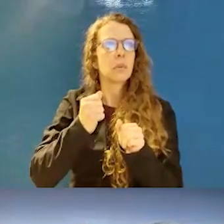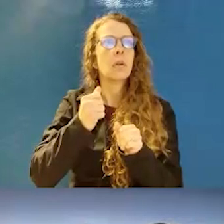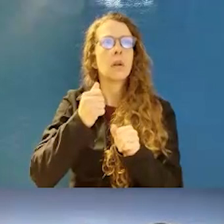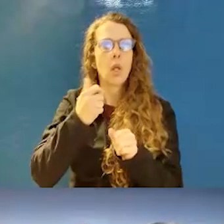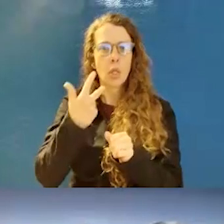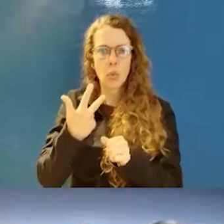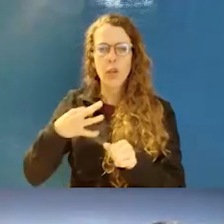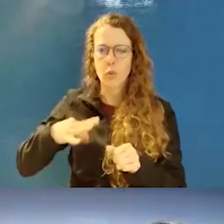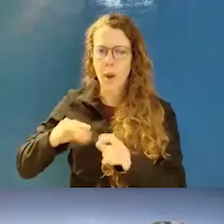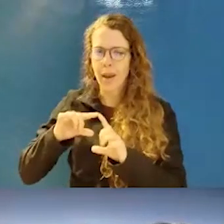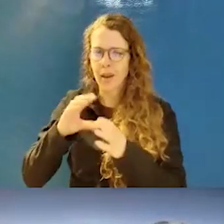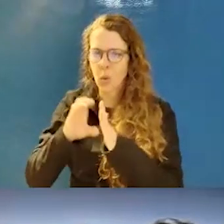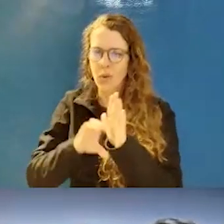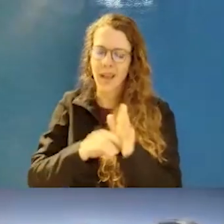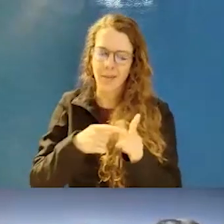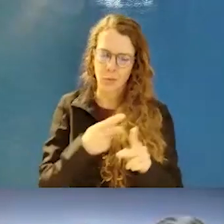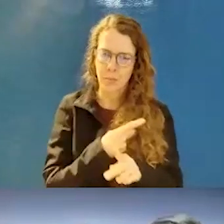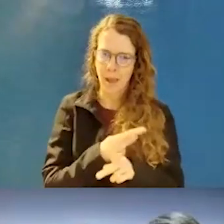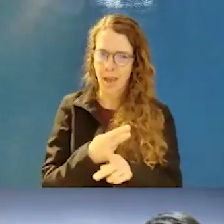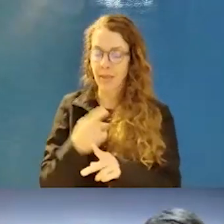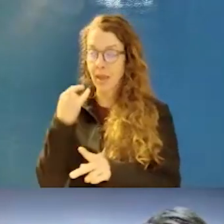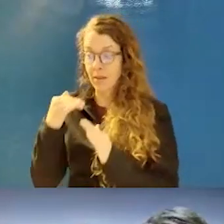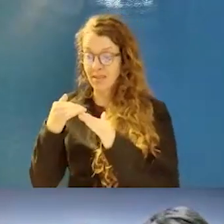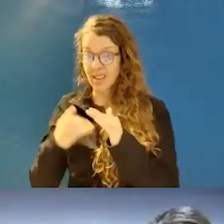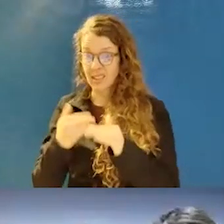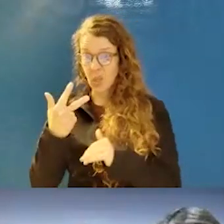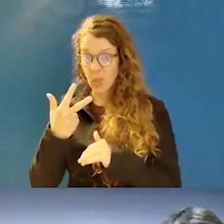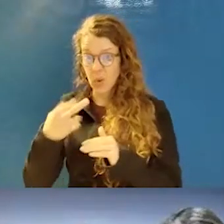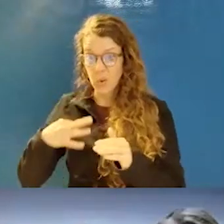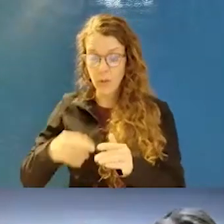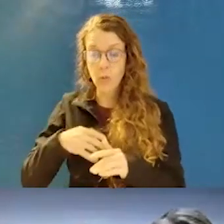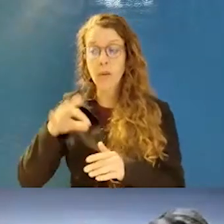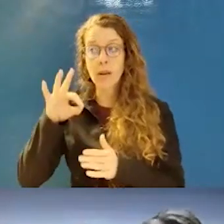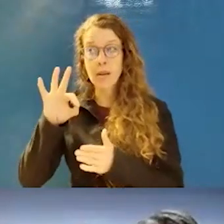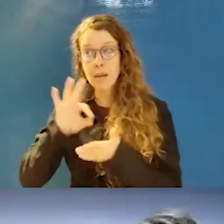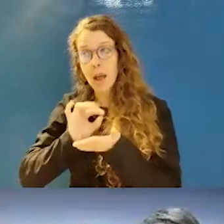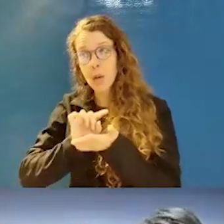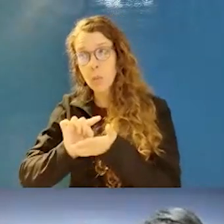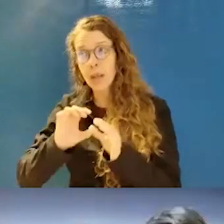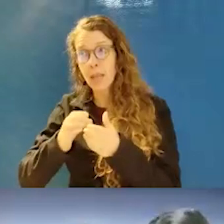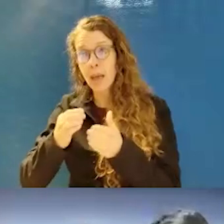And then you got to do the math if your class is anything other than that. So if it's a nine week course you double it.